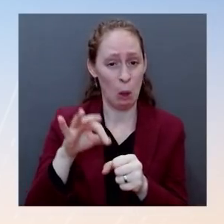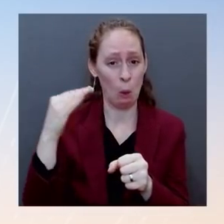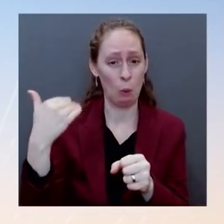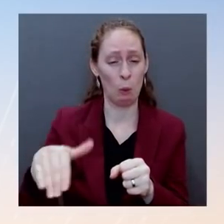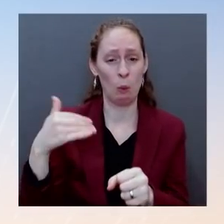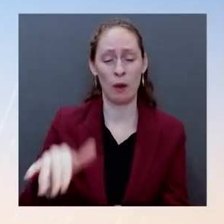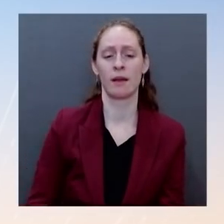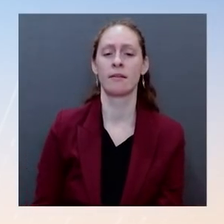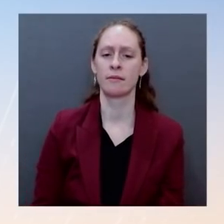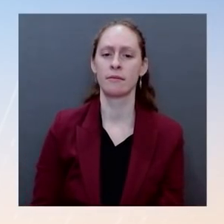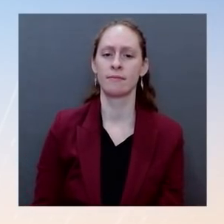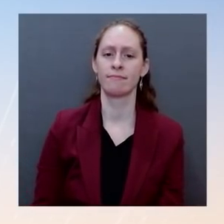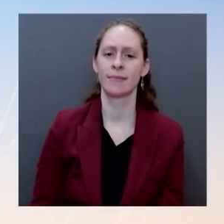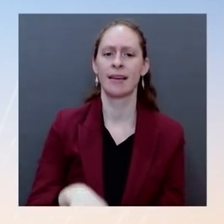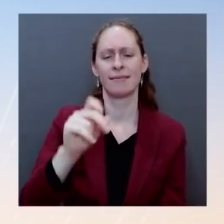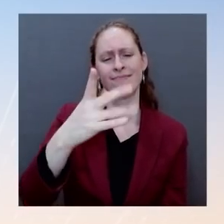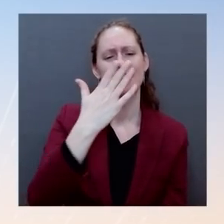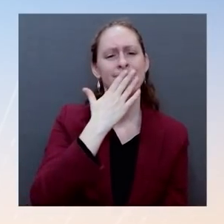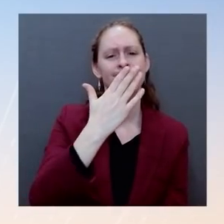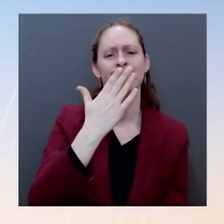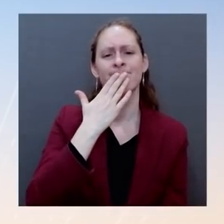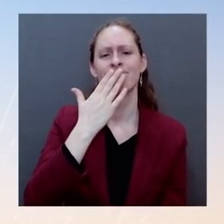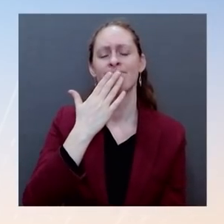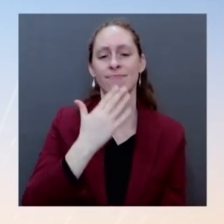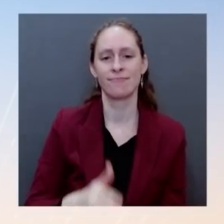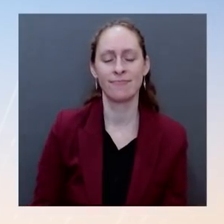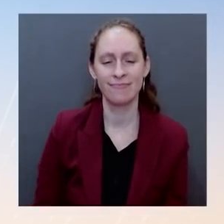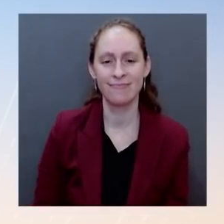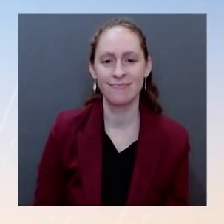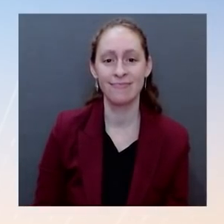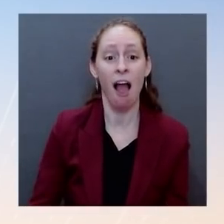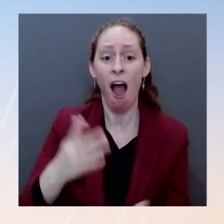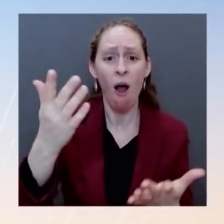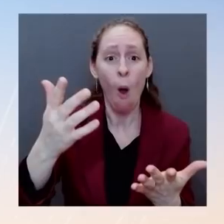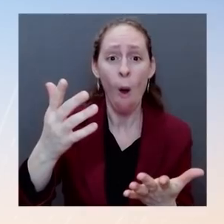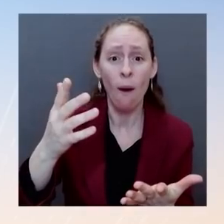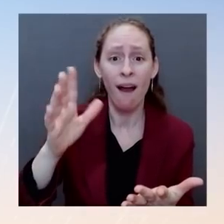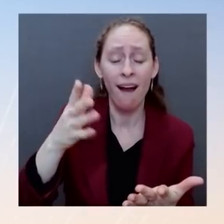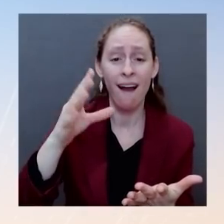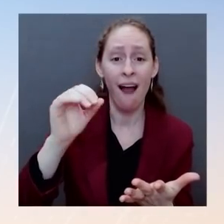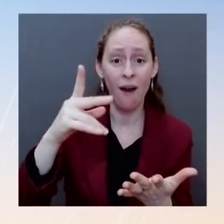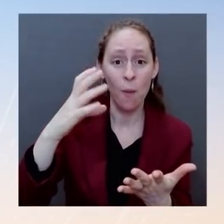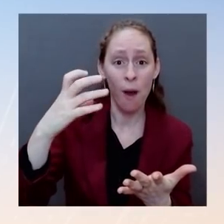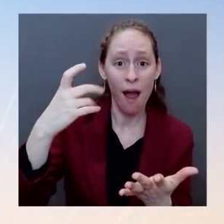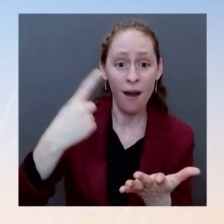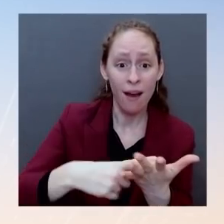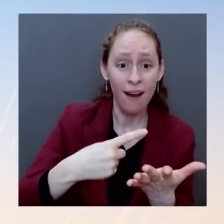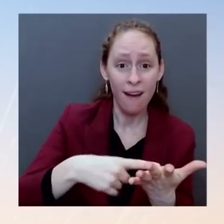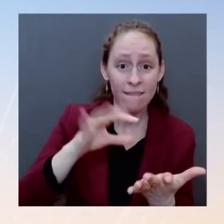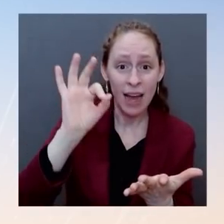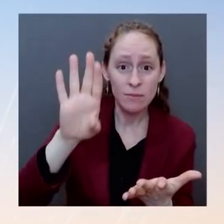The Press: I'm sorry. There was a ruling yesterday -- Ms. Psaki: Happy to talk about Facebook anytime. The Press: -- against Meta, I guess. Ms. Psaki: Meta. Sorry. The Press: A district judge yesterday denied